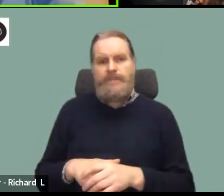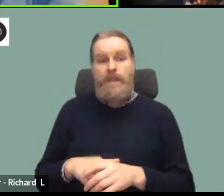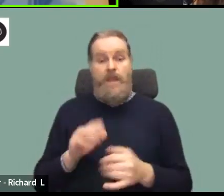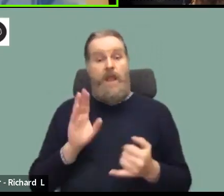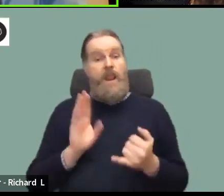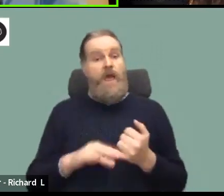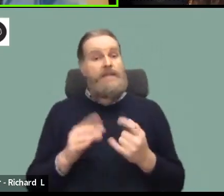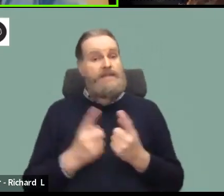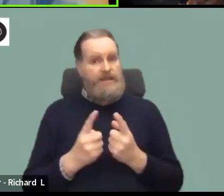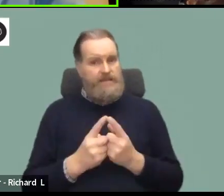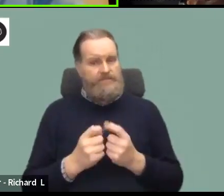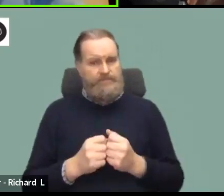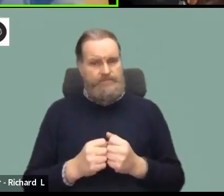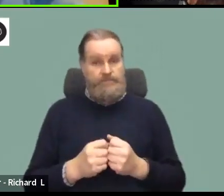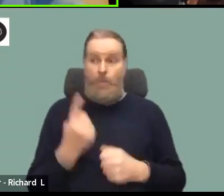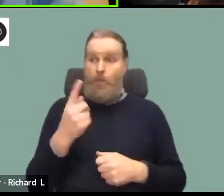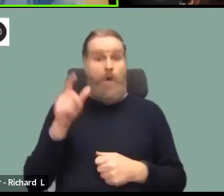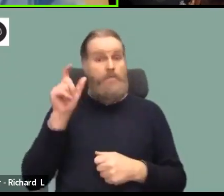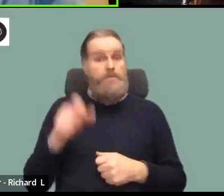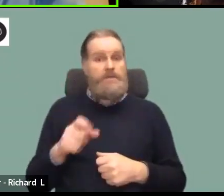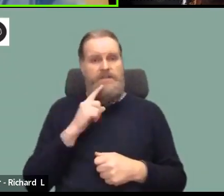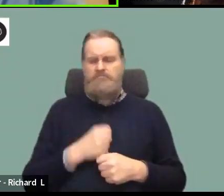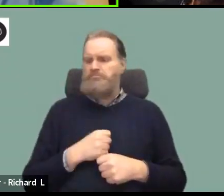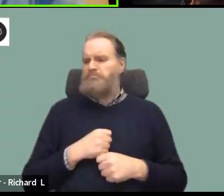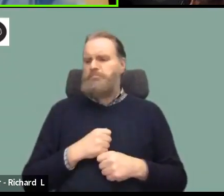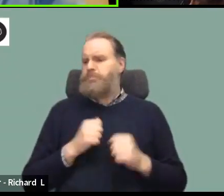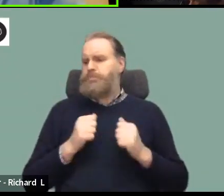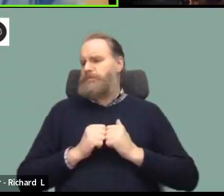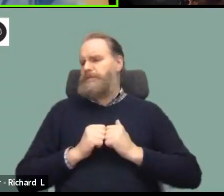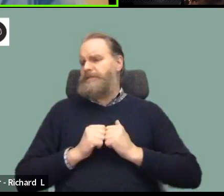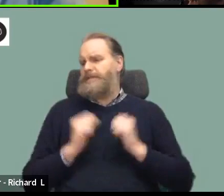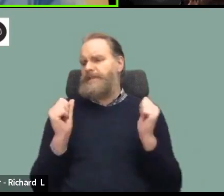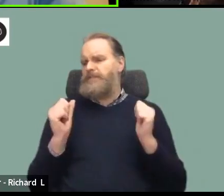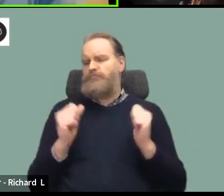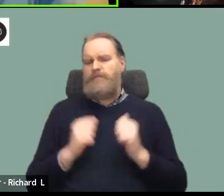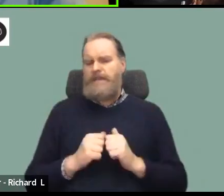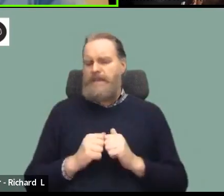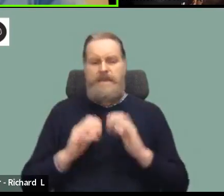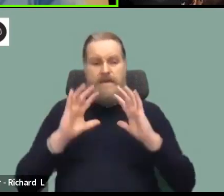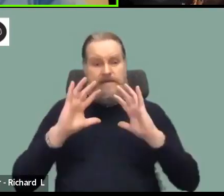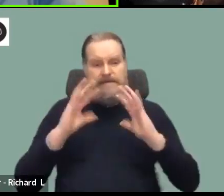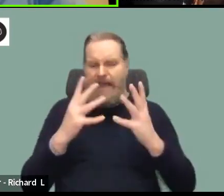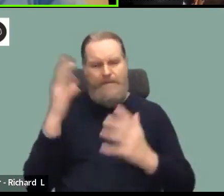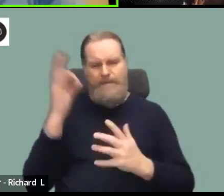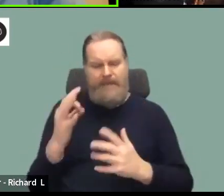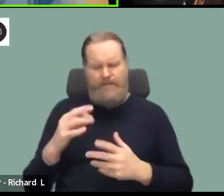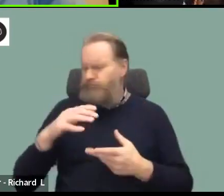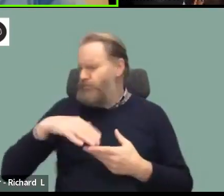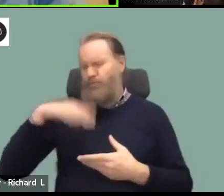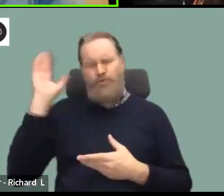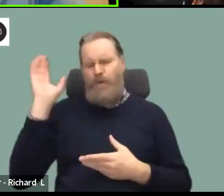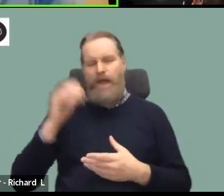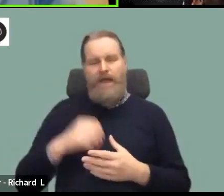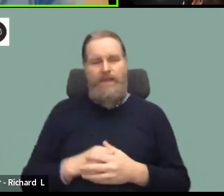of this is one member did write to me and say well well, I don't to me and say well well I don't agree with the strike at all, and asking for. temper 10% is done 10% is daft, and just